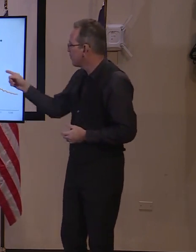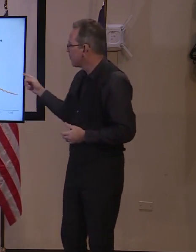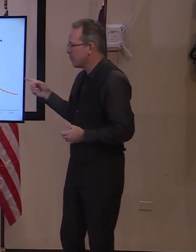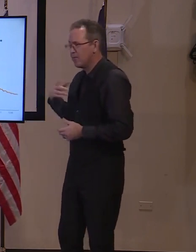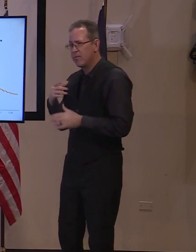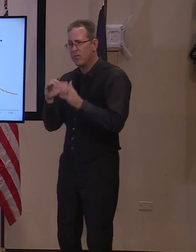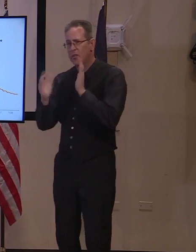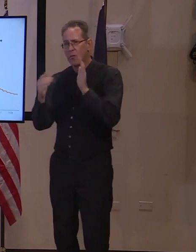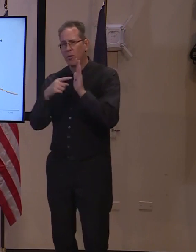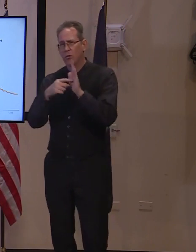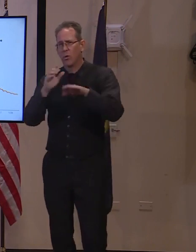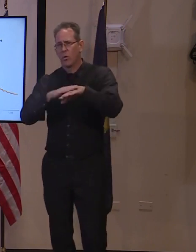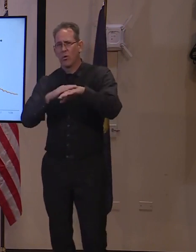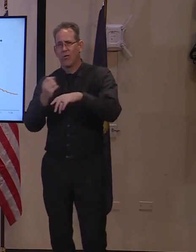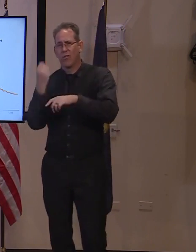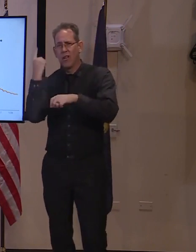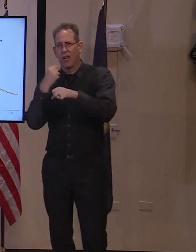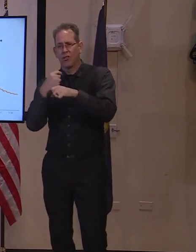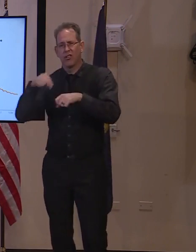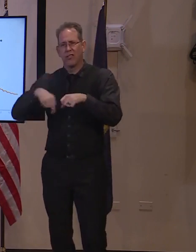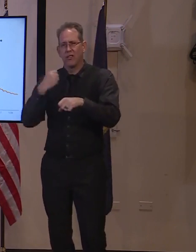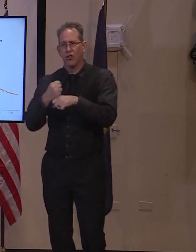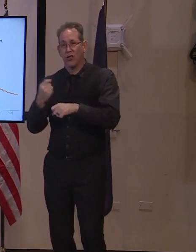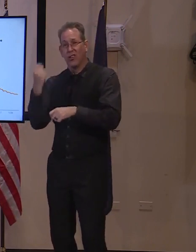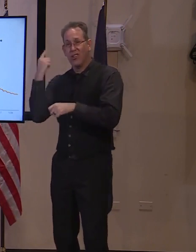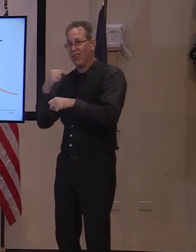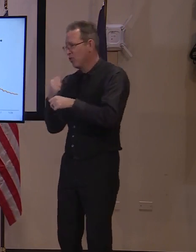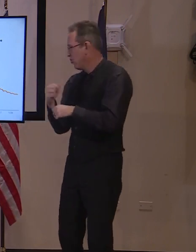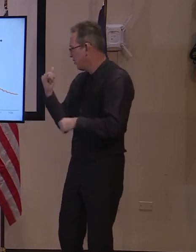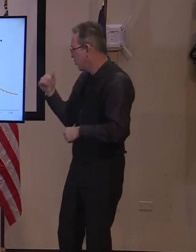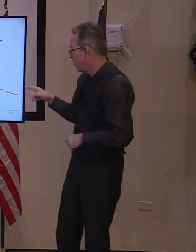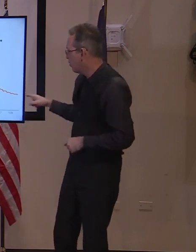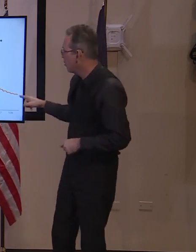increase when colder weather set in a decrease following Thanksgiving because